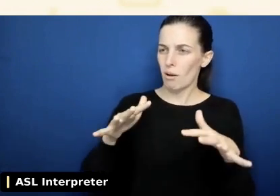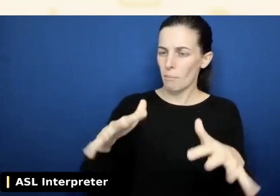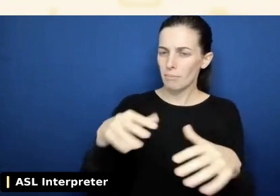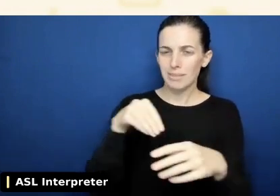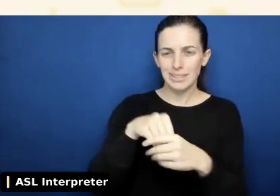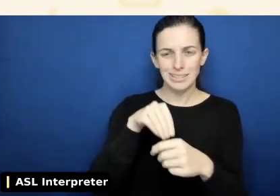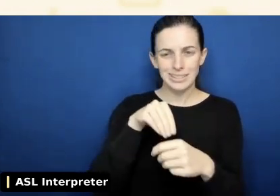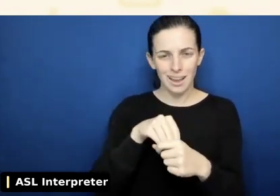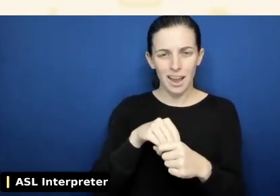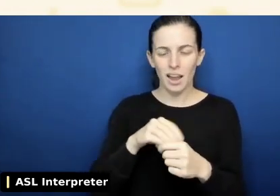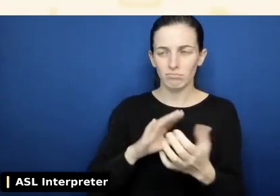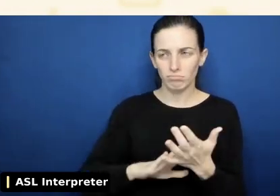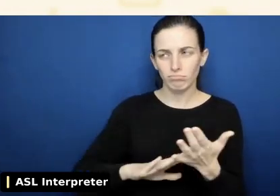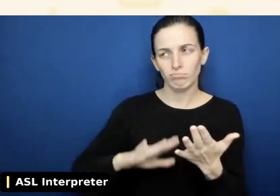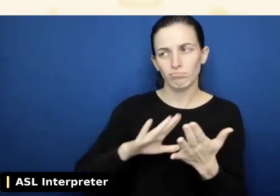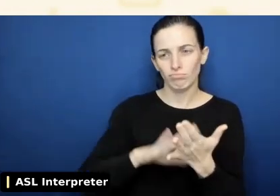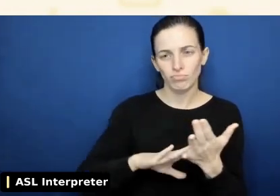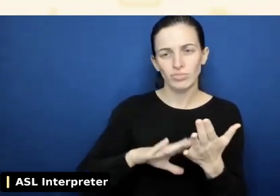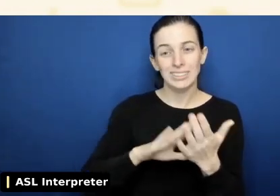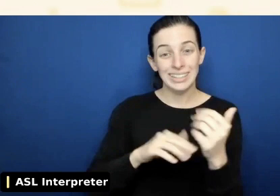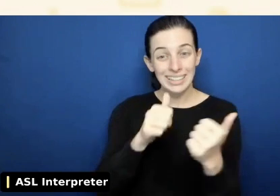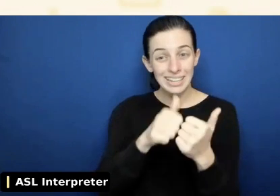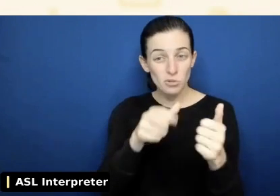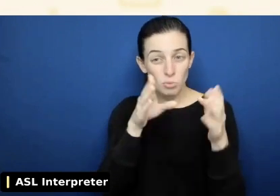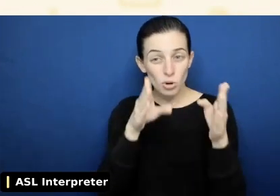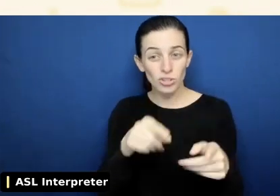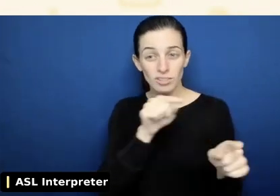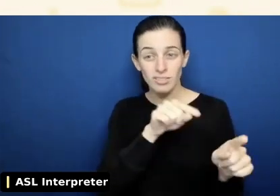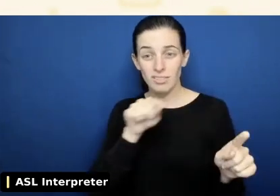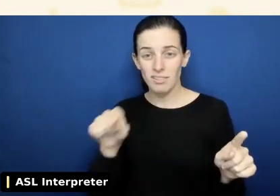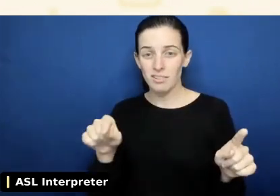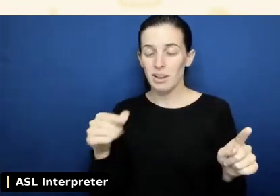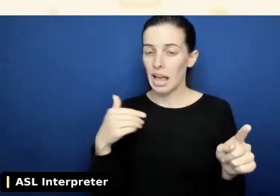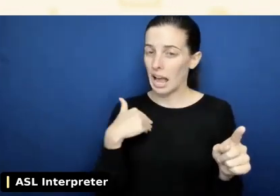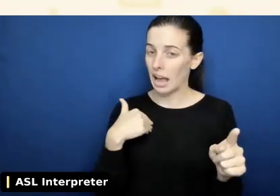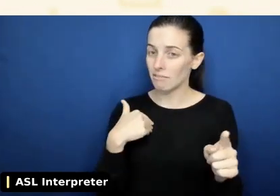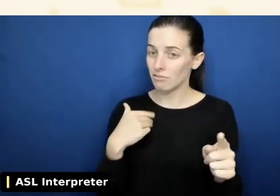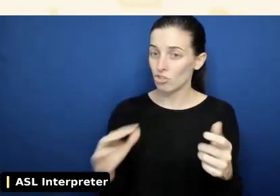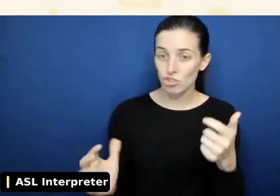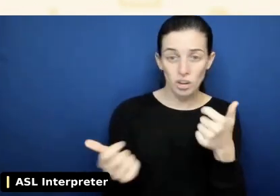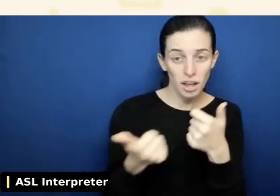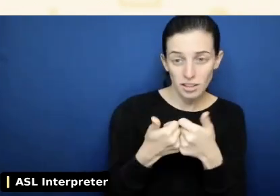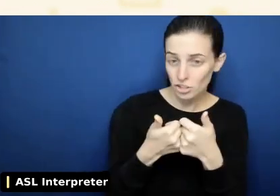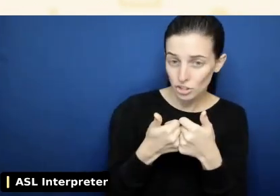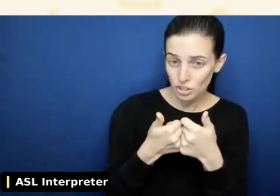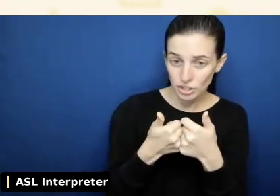Each member, whether the challenges are visible or not, plays a vital role.